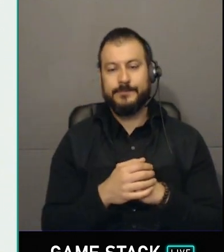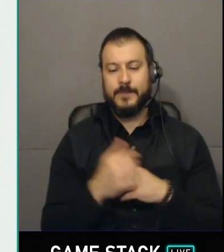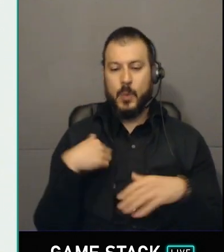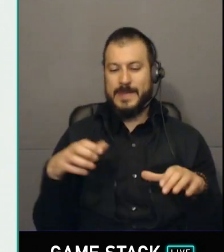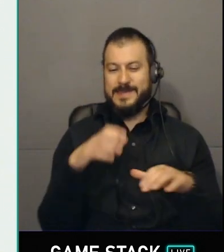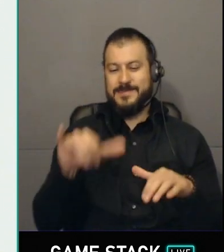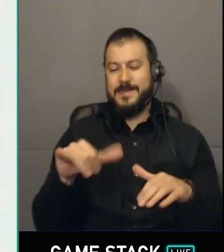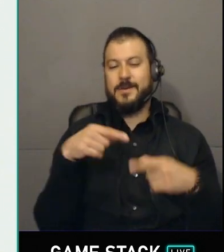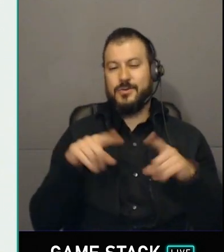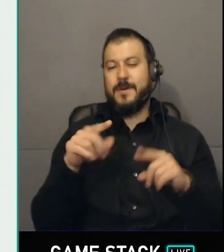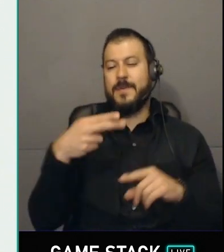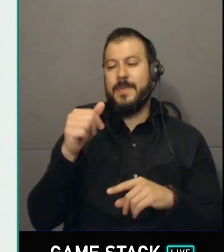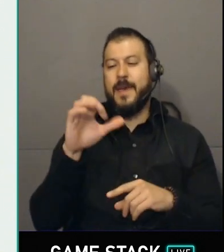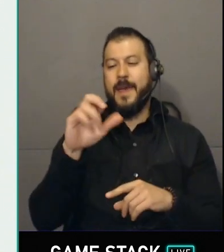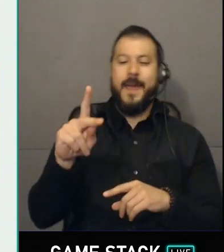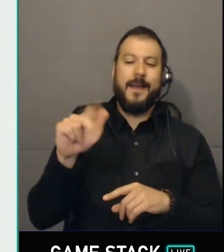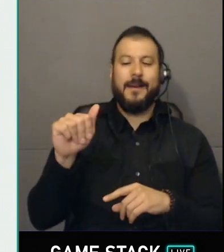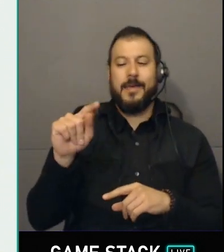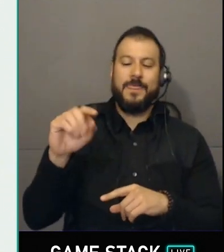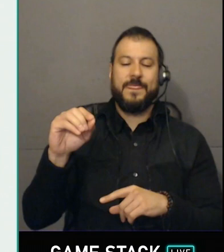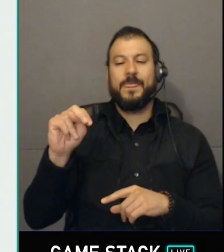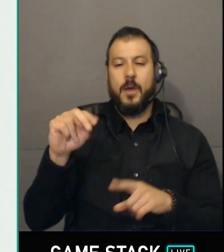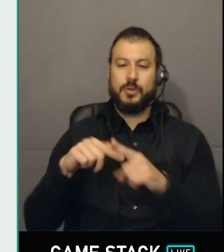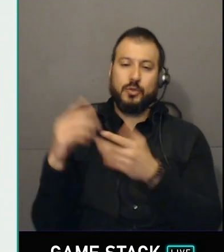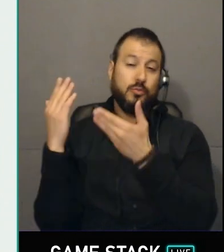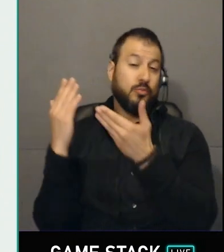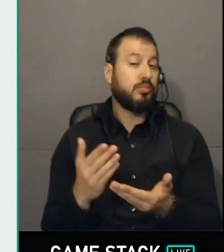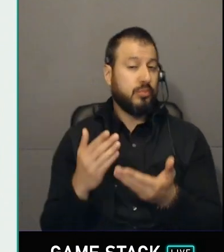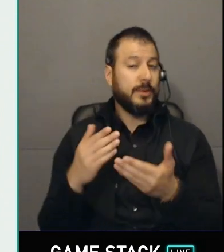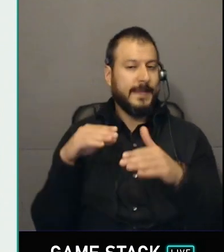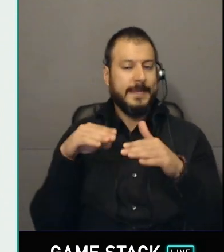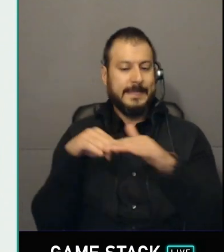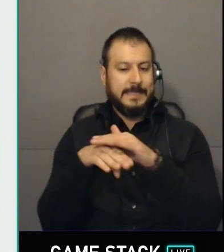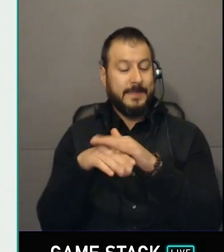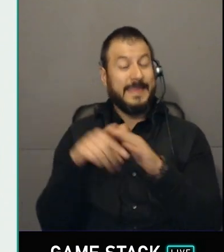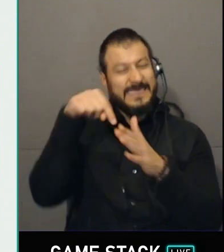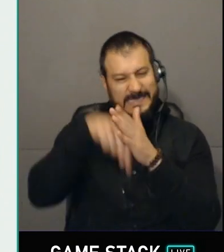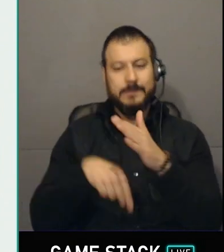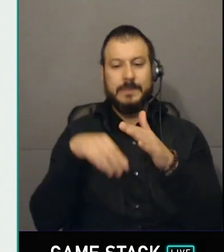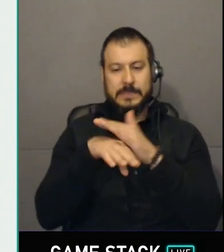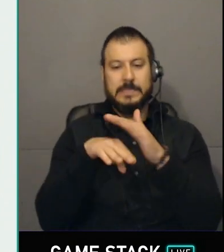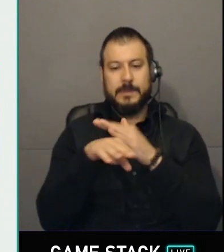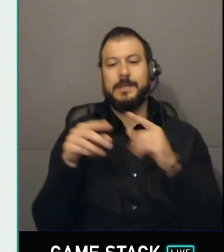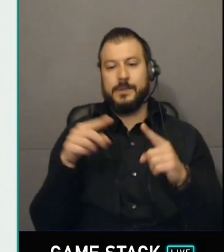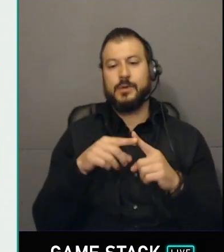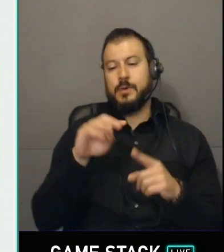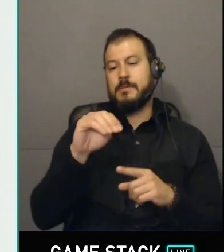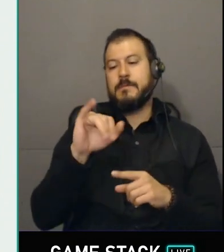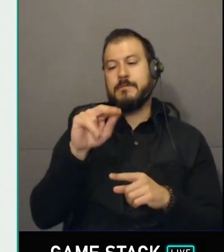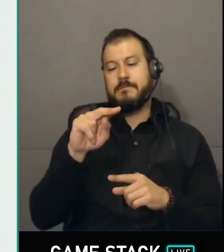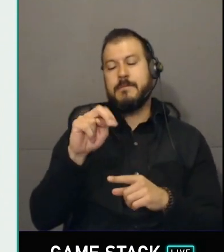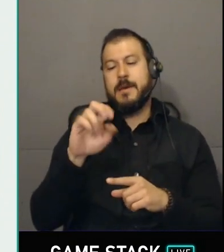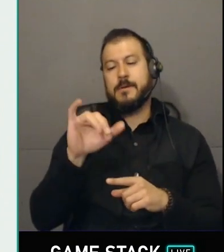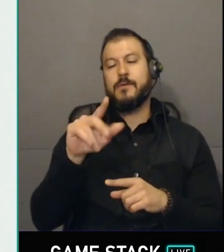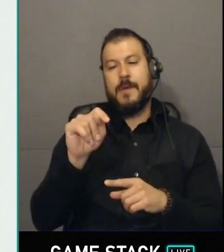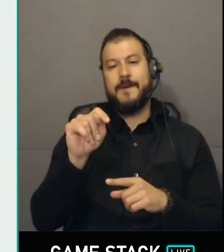to bring accessibility, deep accessibility, to Minecraft, including audio accessibility.